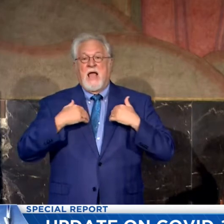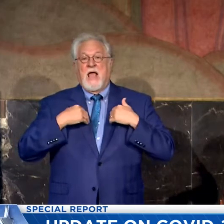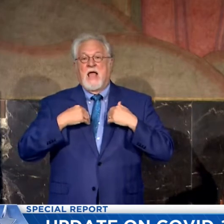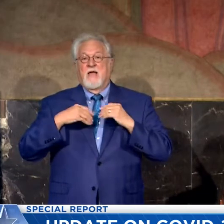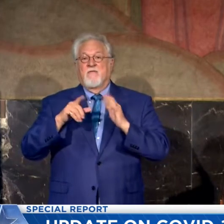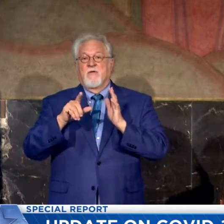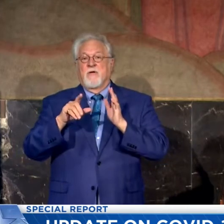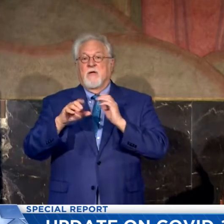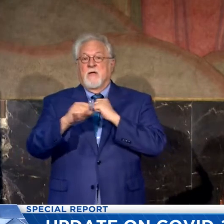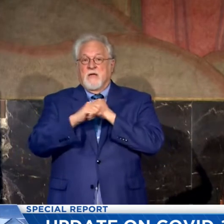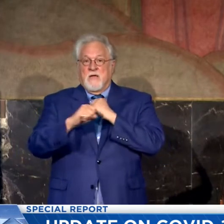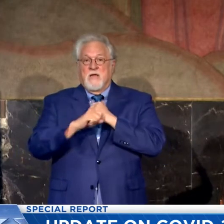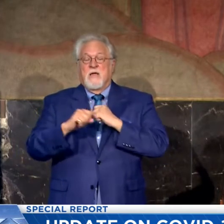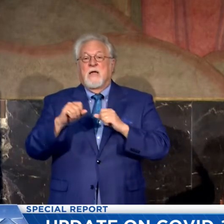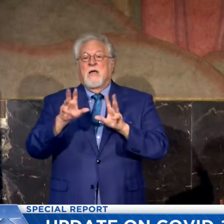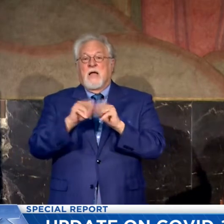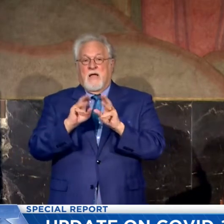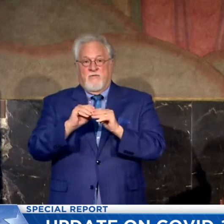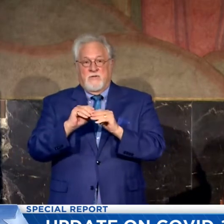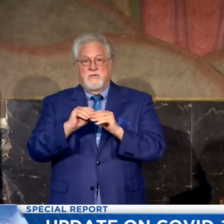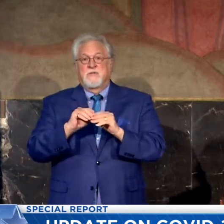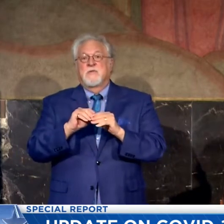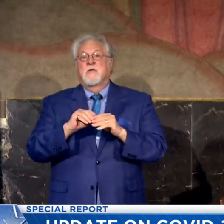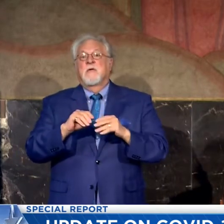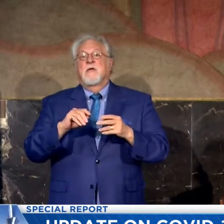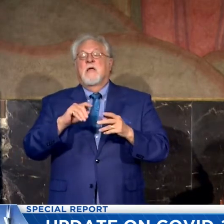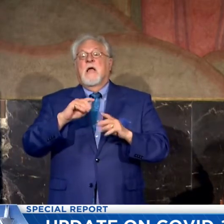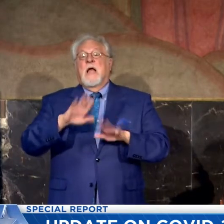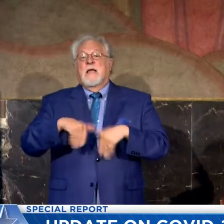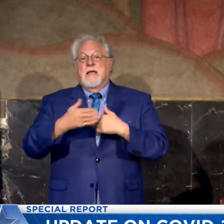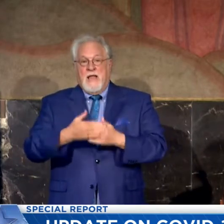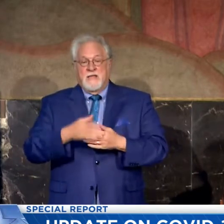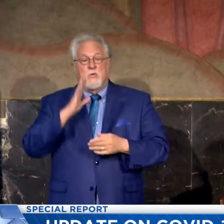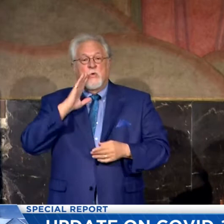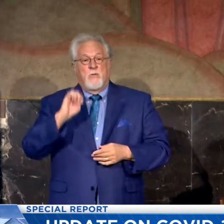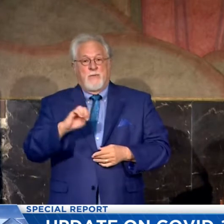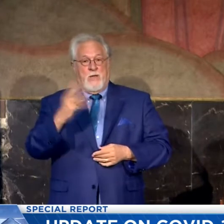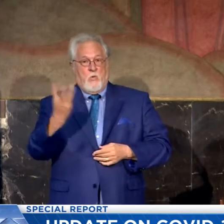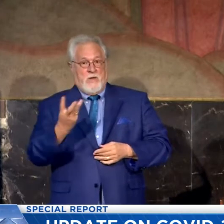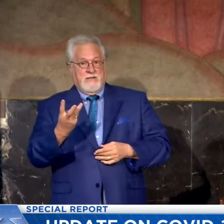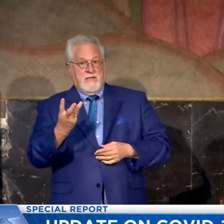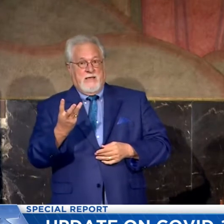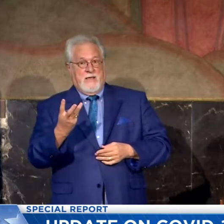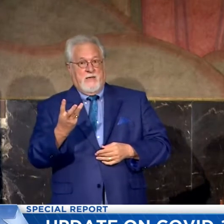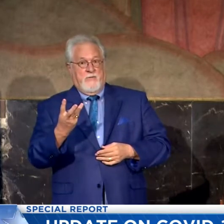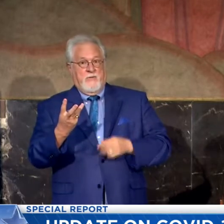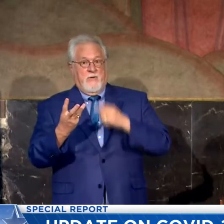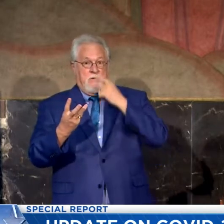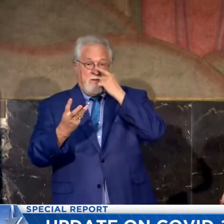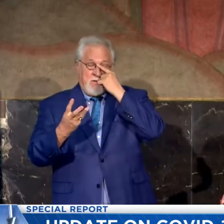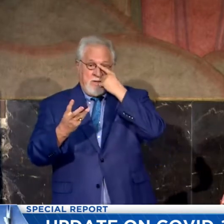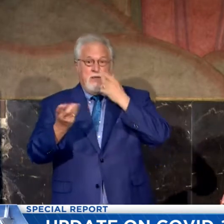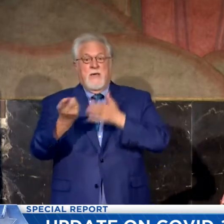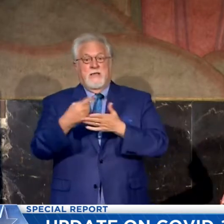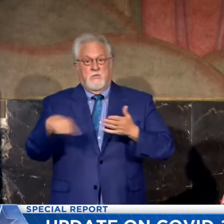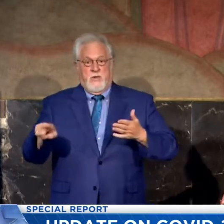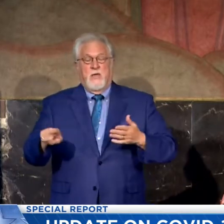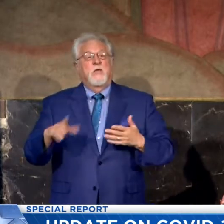MONDAY IS A HOLIDAY. WE DO NOT ÃI HAVE A PRESS CONFERENCESCHEDULED FOR MEMORIAL DAY .